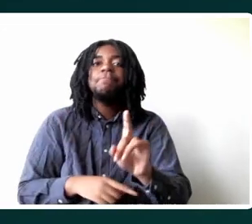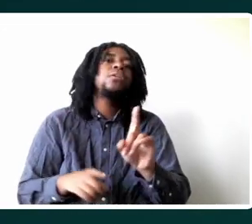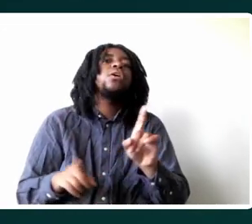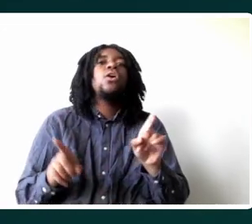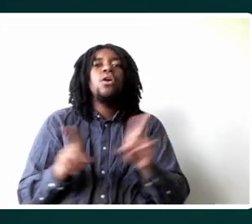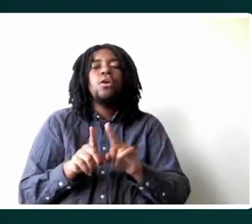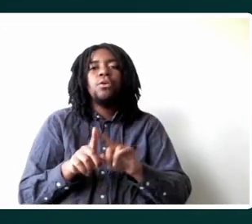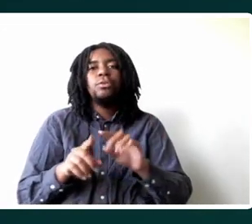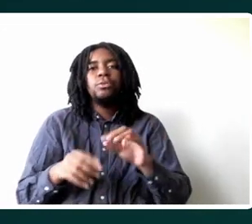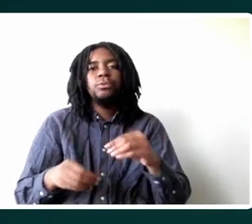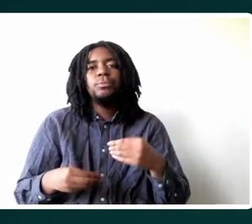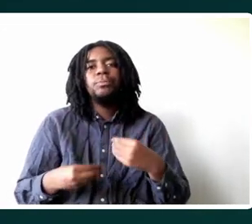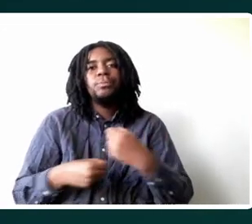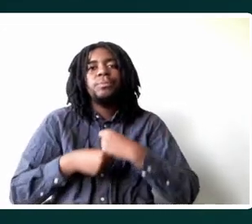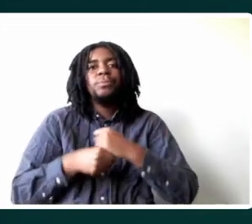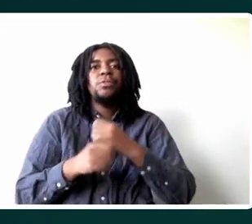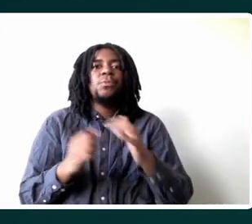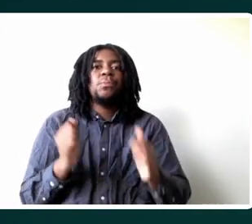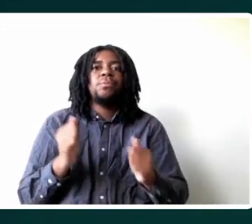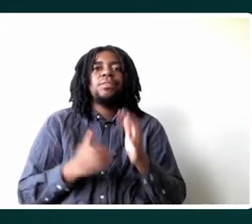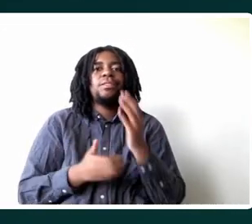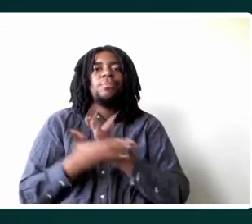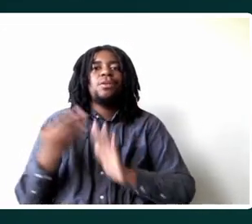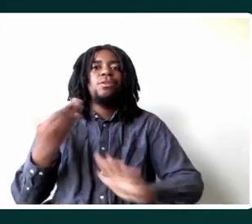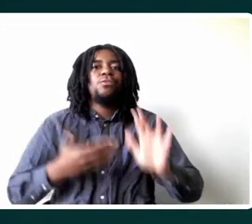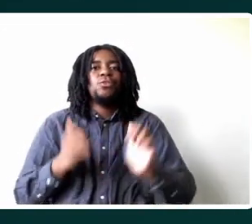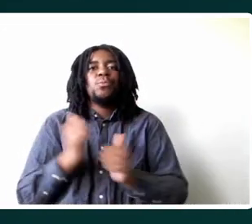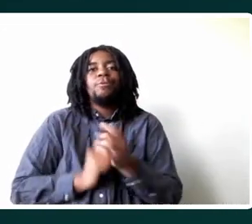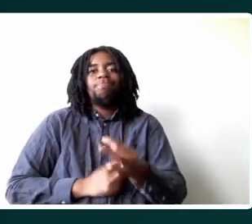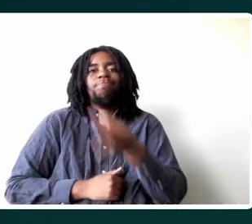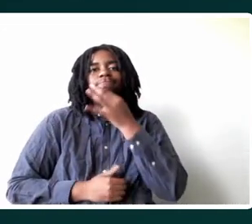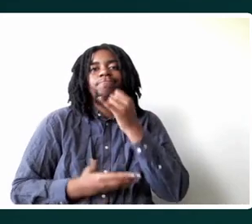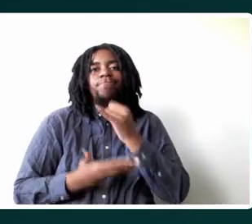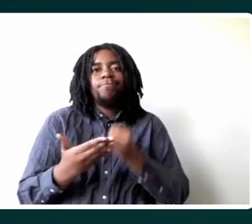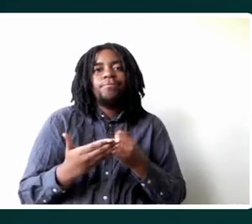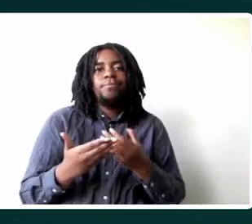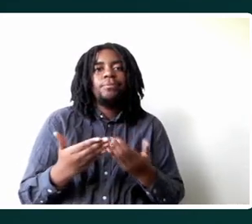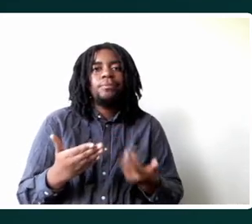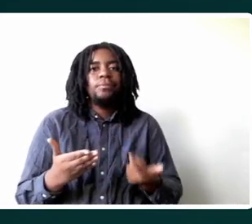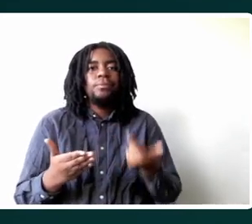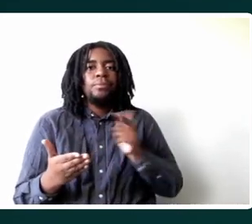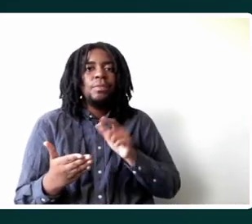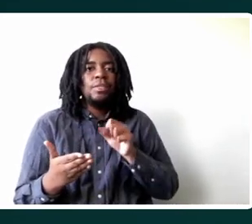Samir Meghelli who's here with me, and I -- I'm an educator -- we are going to be looking